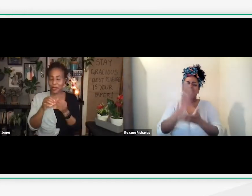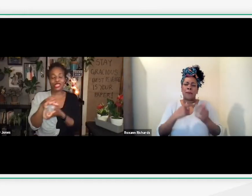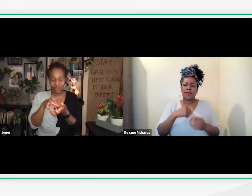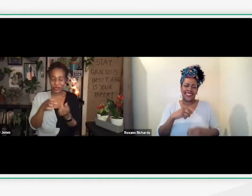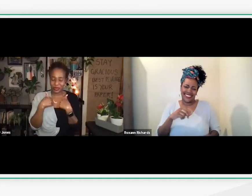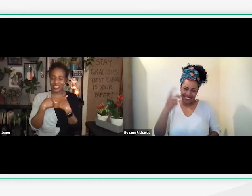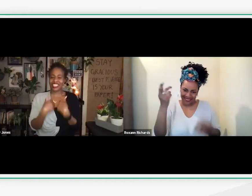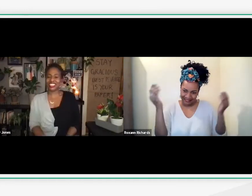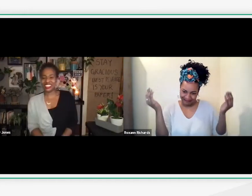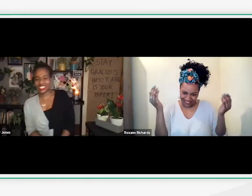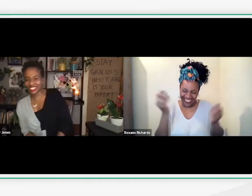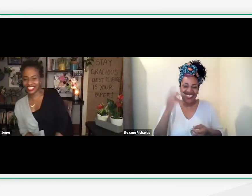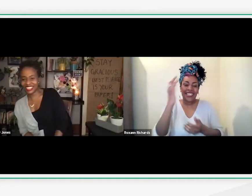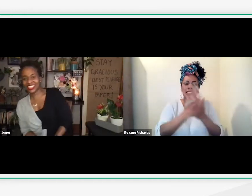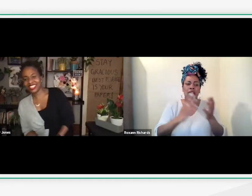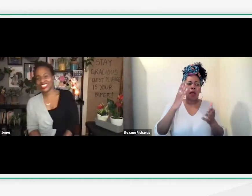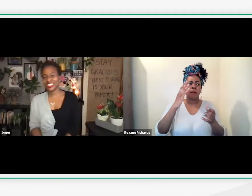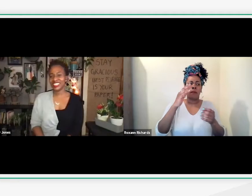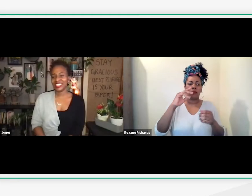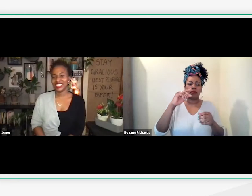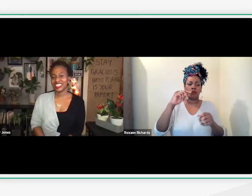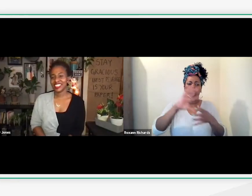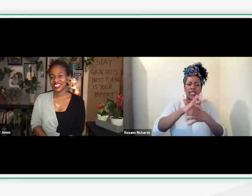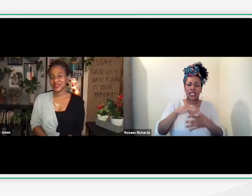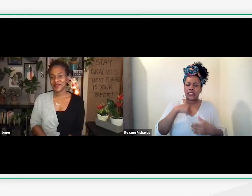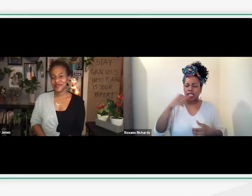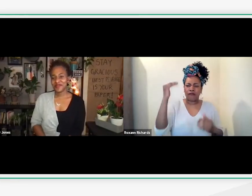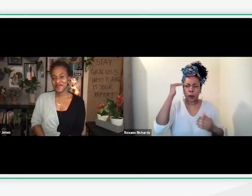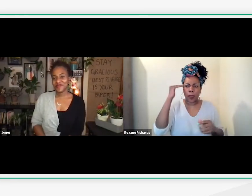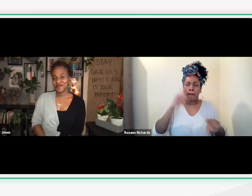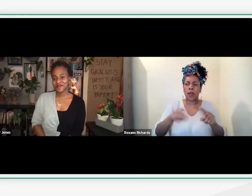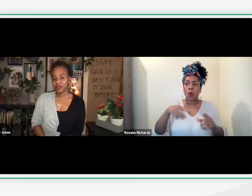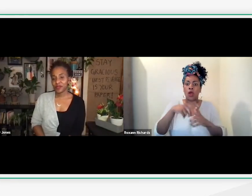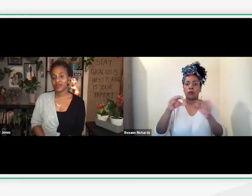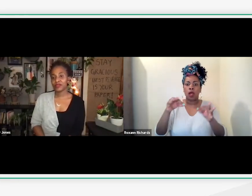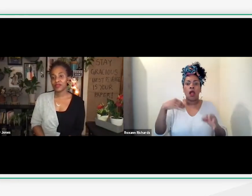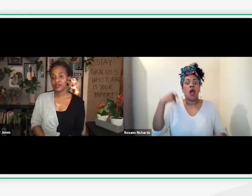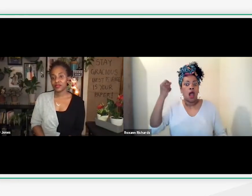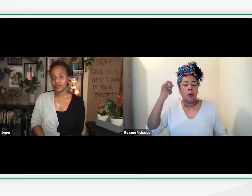jumbled up in there. Numbers confuse me, though! >>ROXANN RICHARDS: Exactly. So, I was familiar